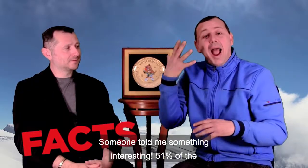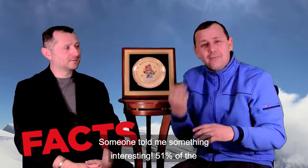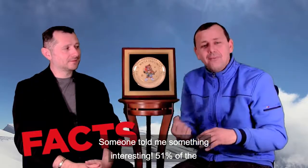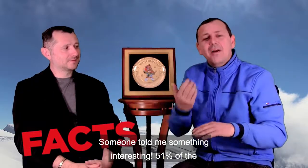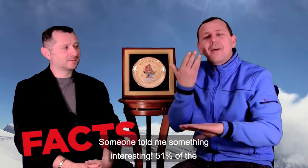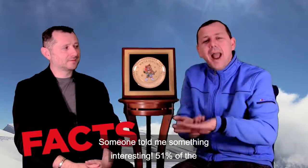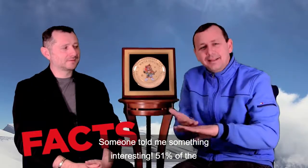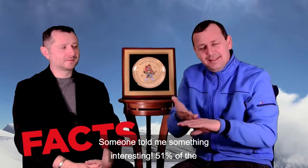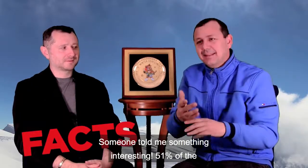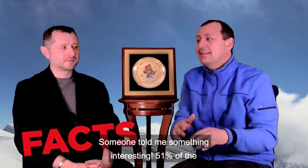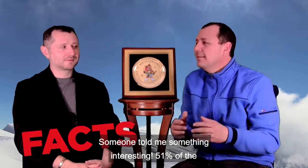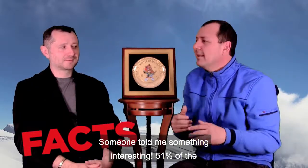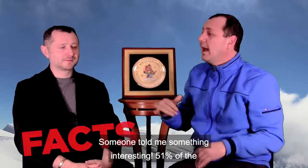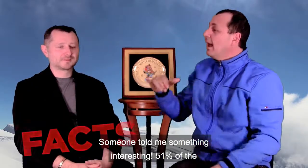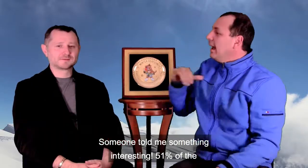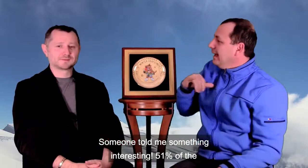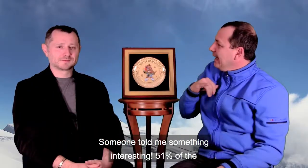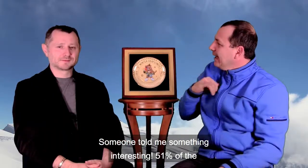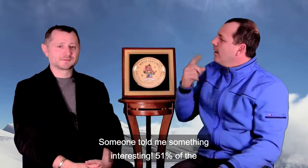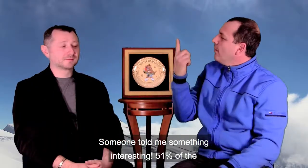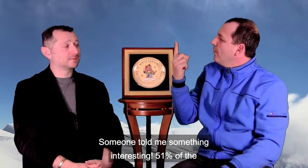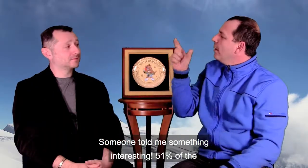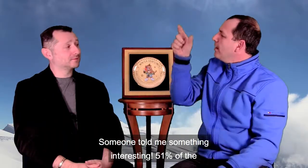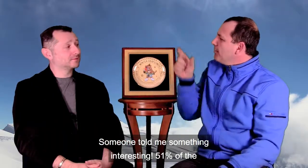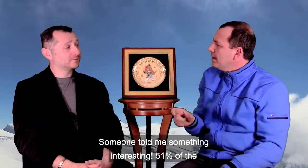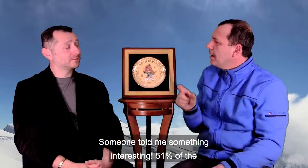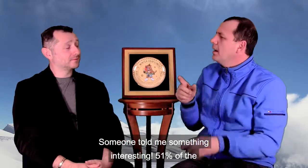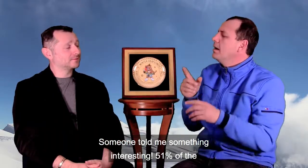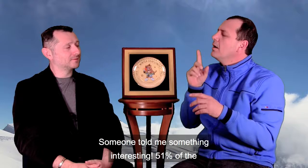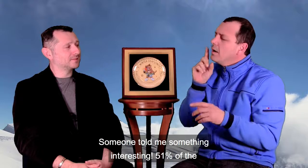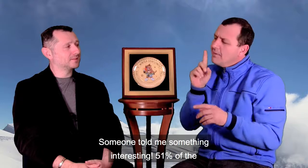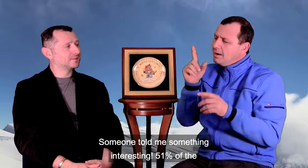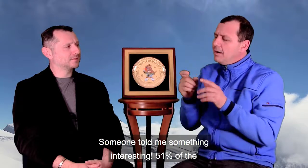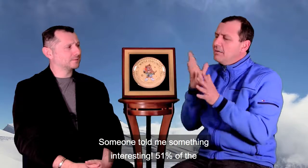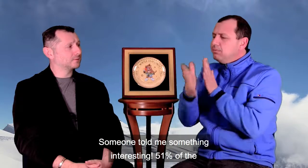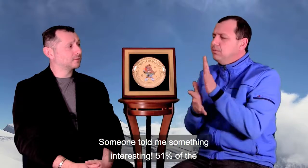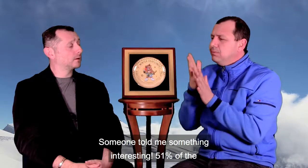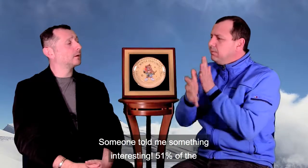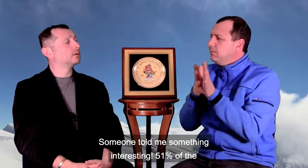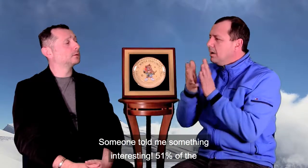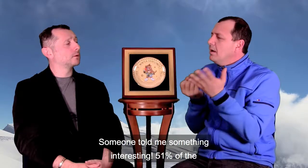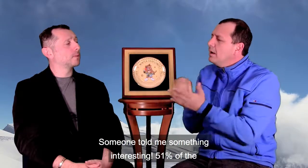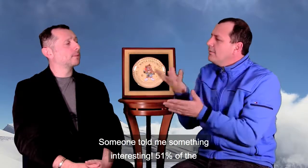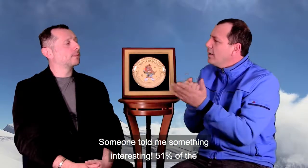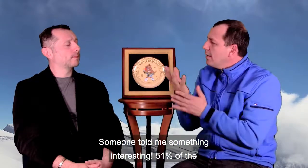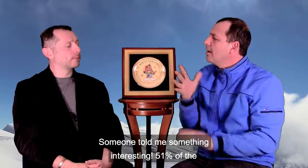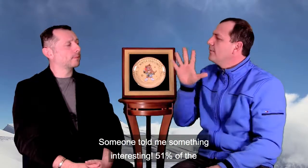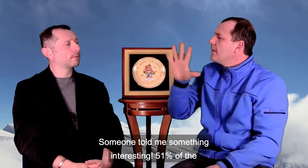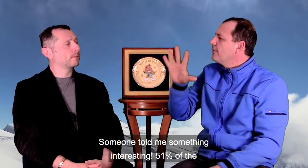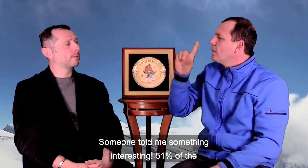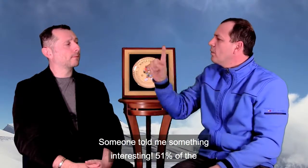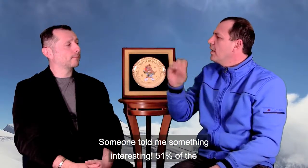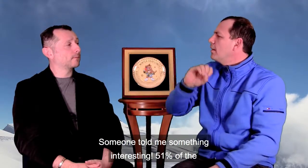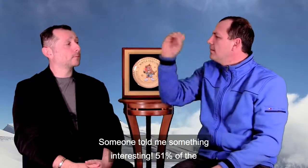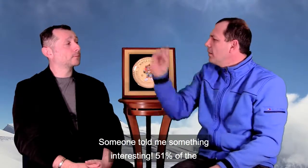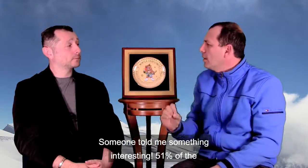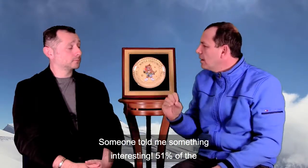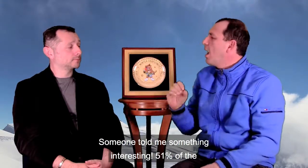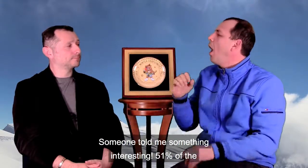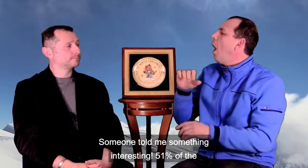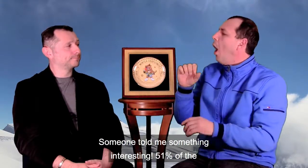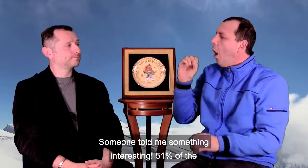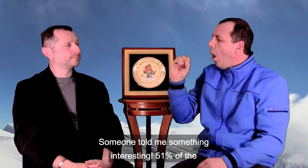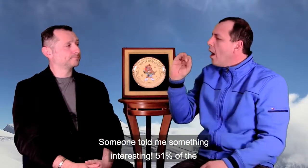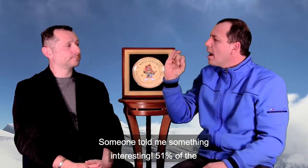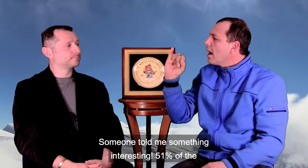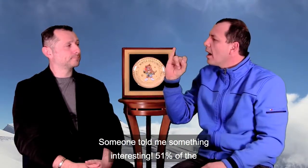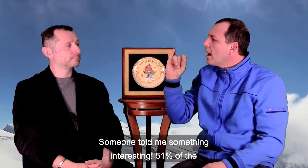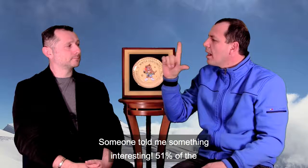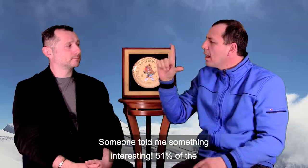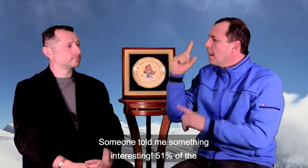Someone told me something interesting! 51% of the